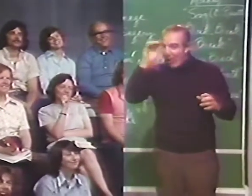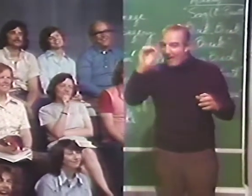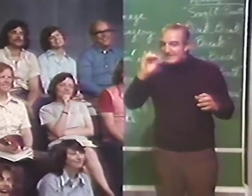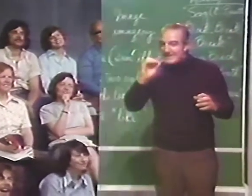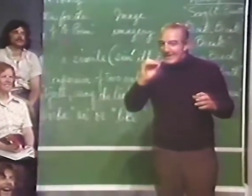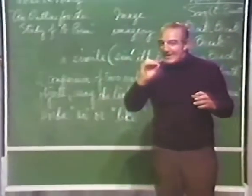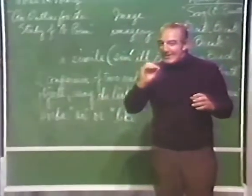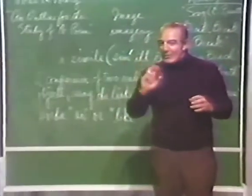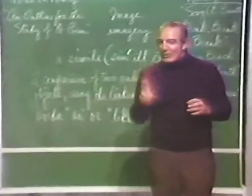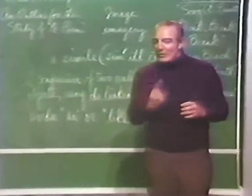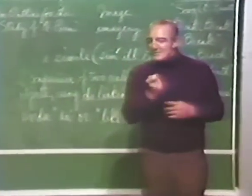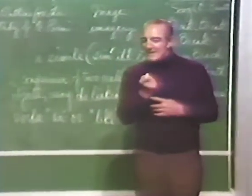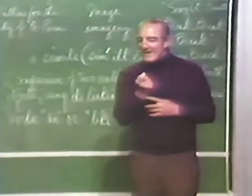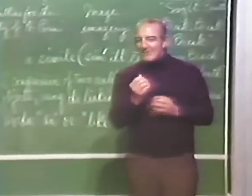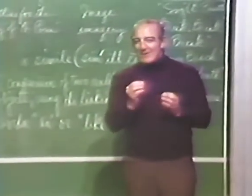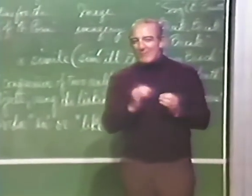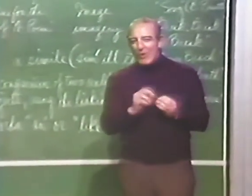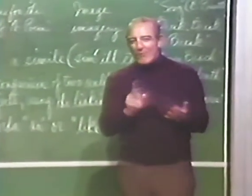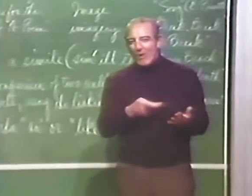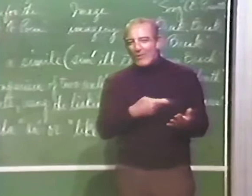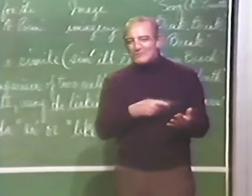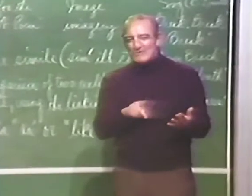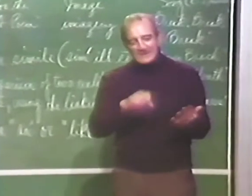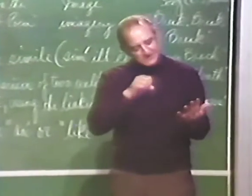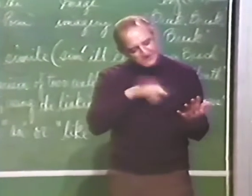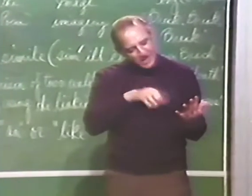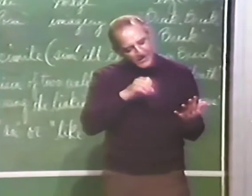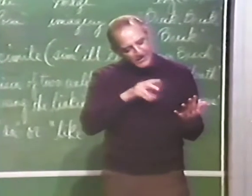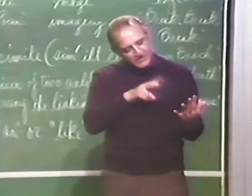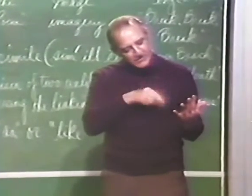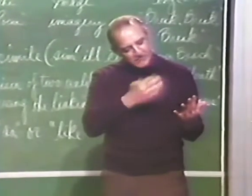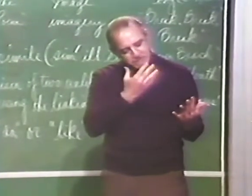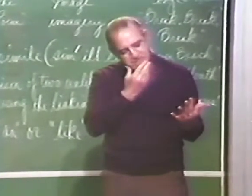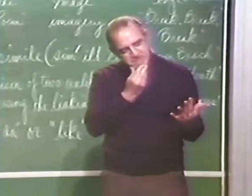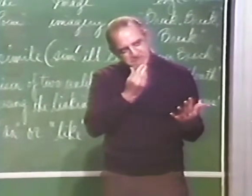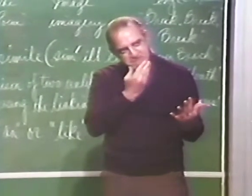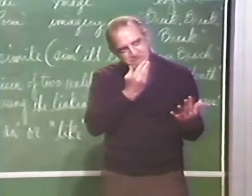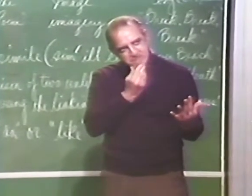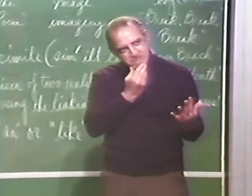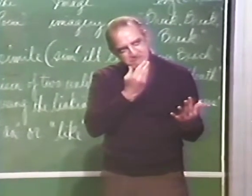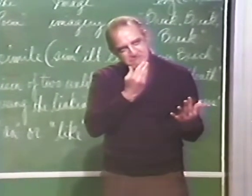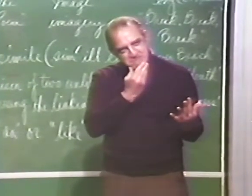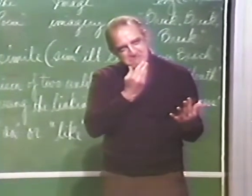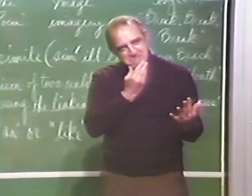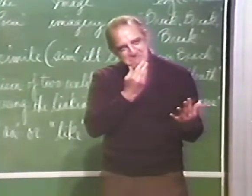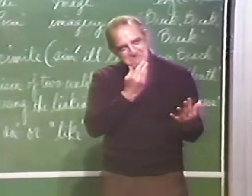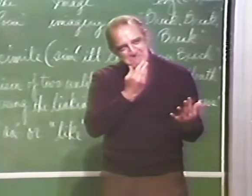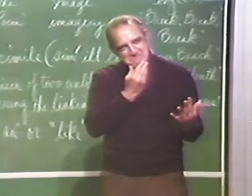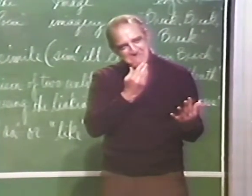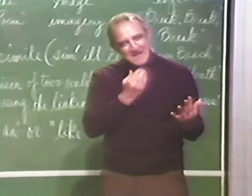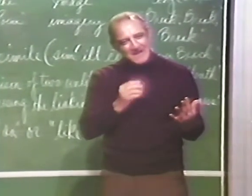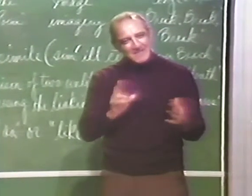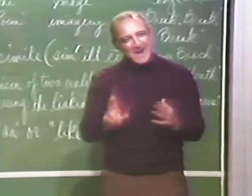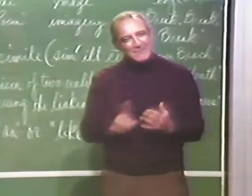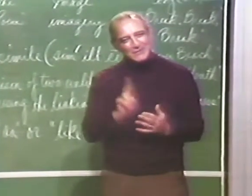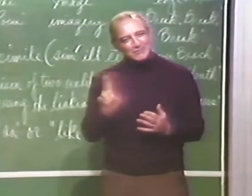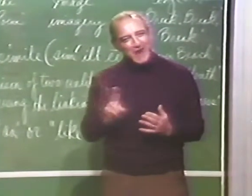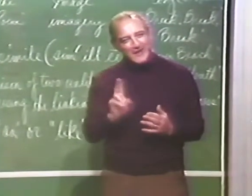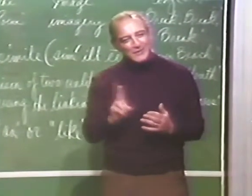THINK IF THE BOY WOULD USE A LITTLE BIT MORE POETRY AND STUDY...HMM...